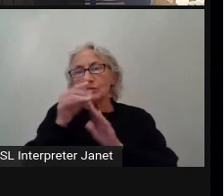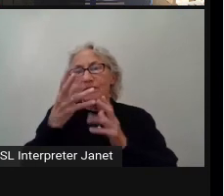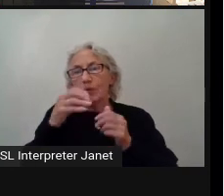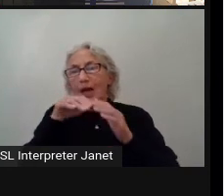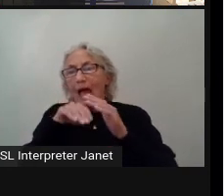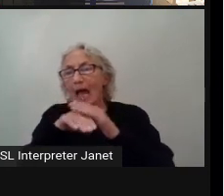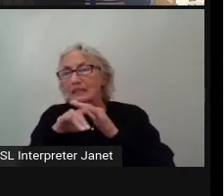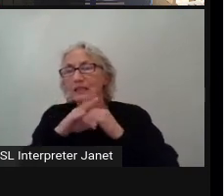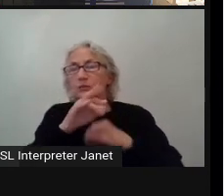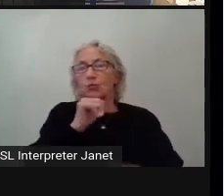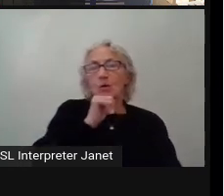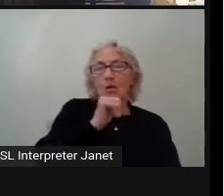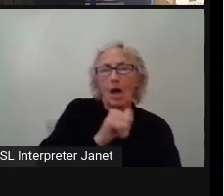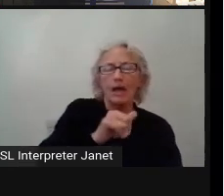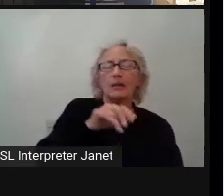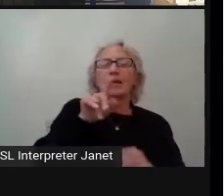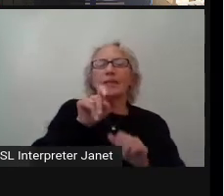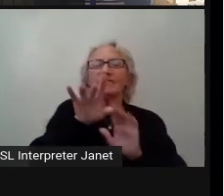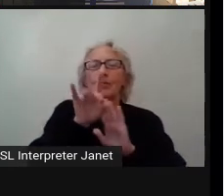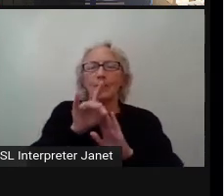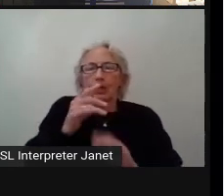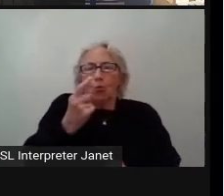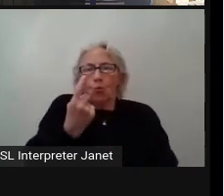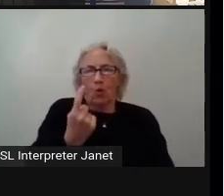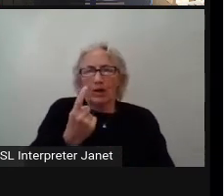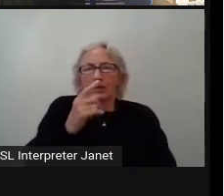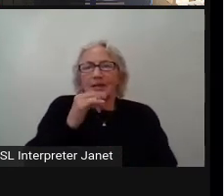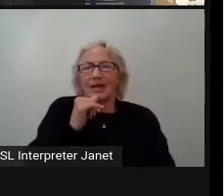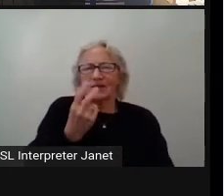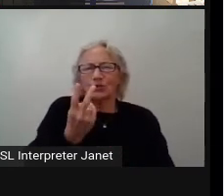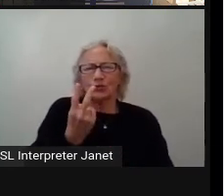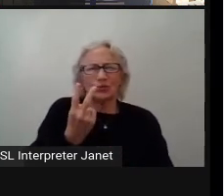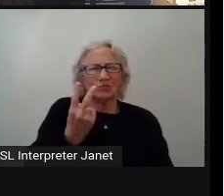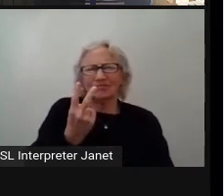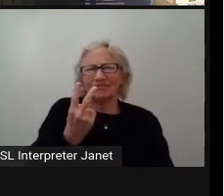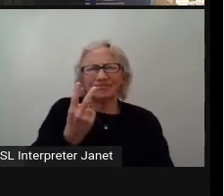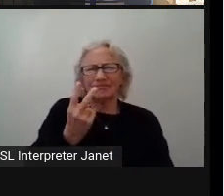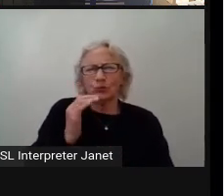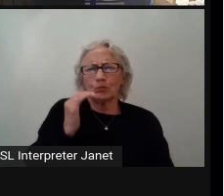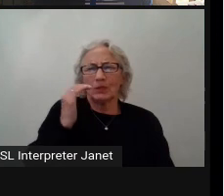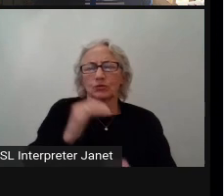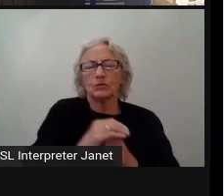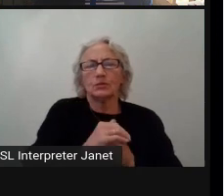We need everything that is developed in Joomla to be accessible.